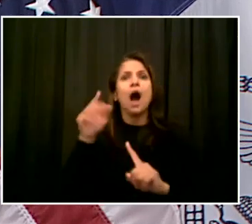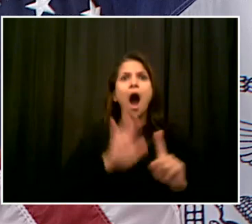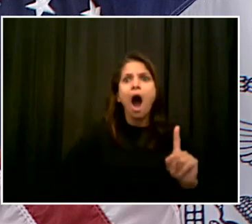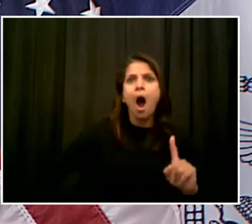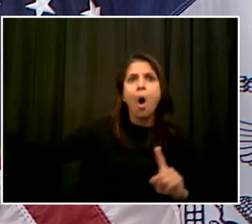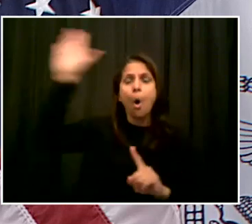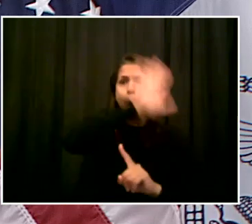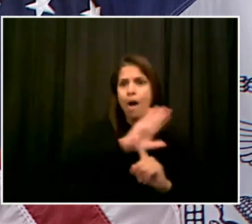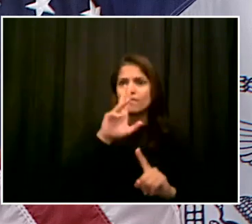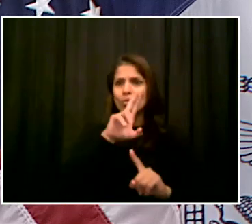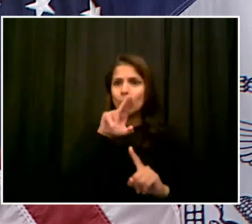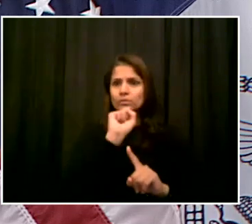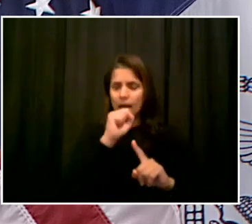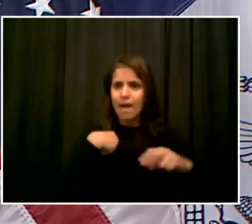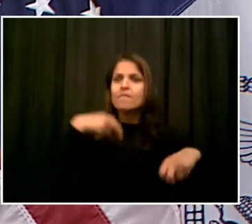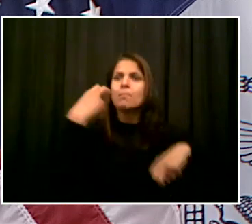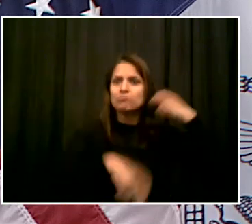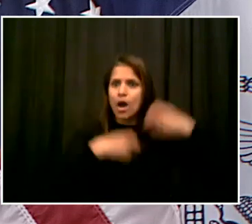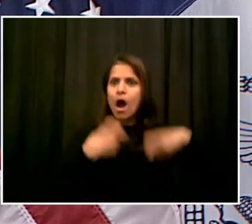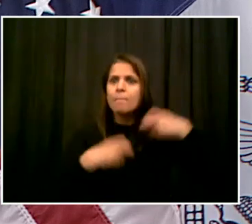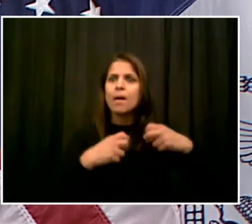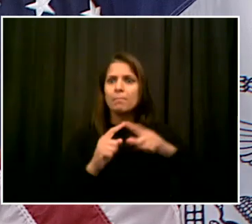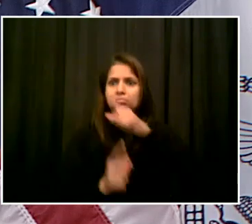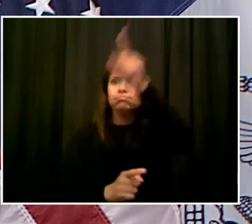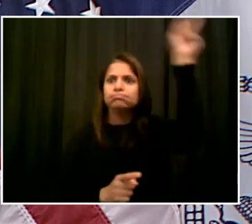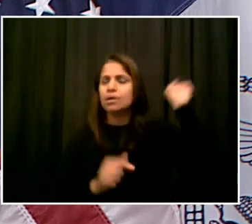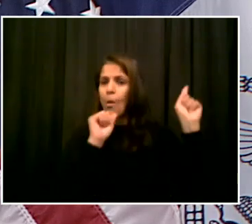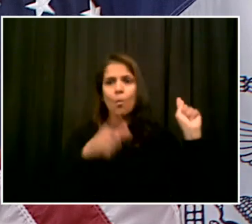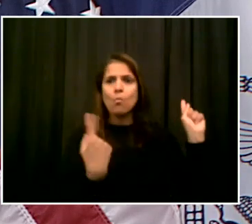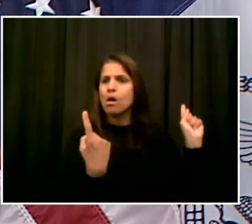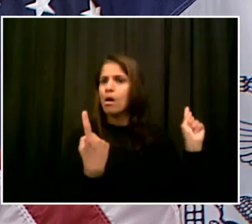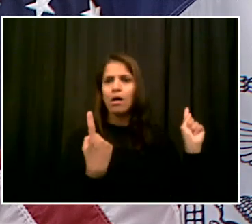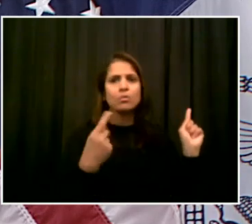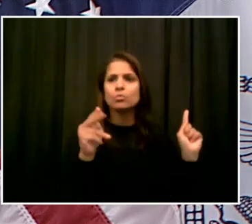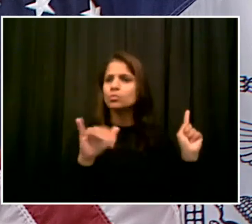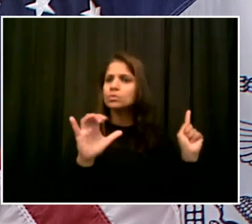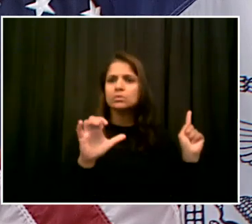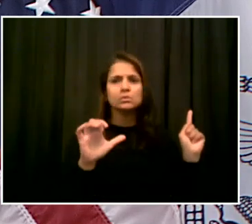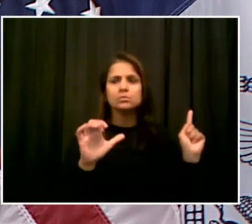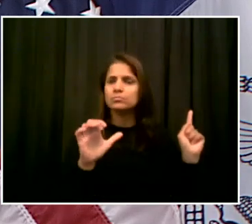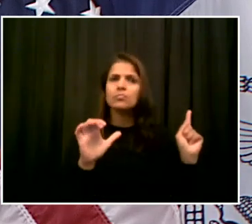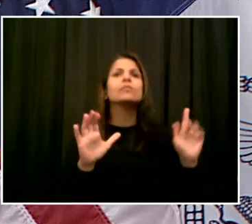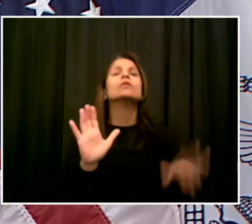THAT CITY AND OUTSIDE AND TO